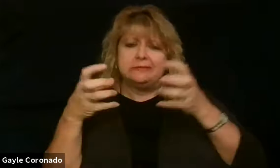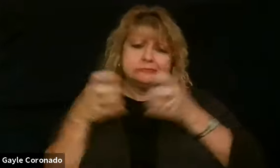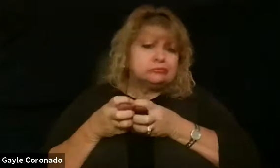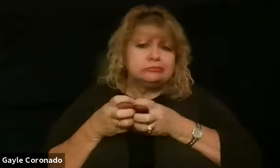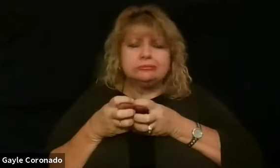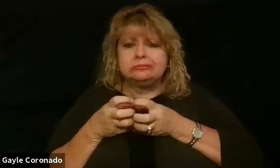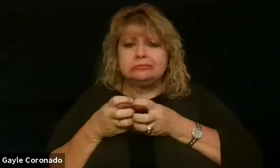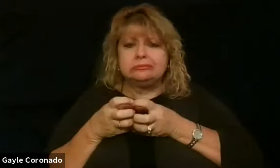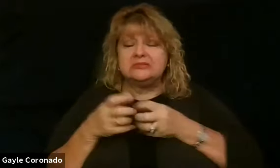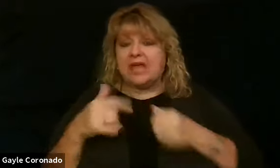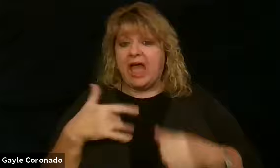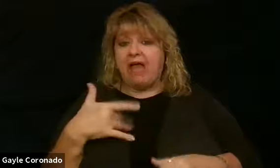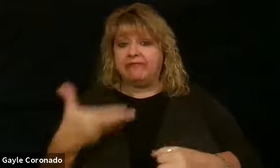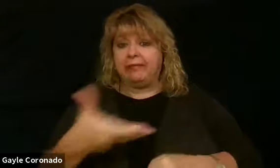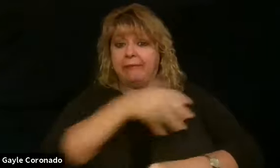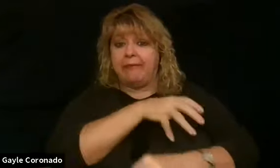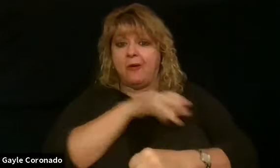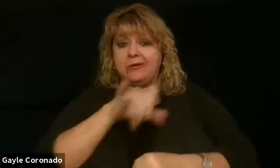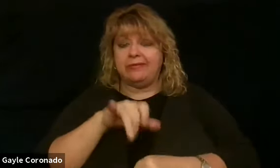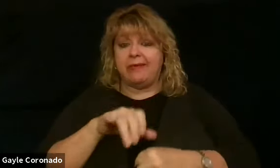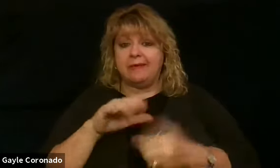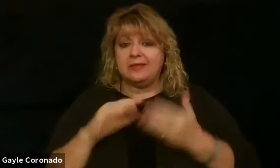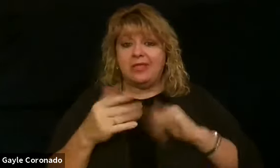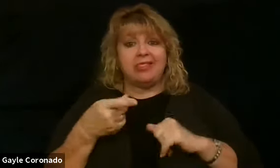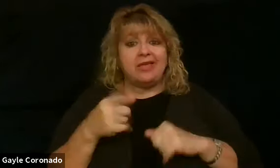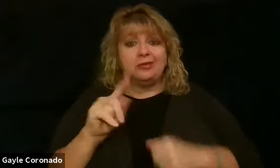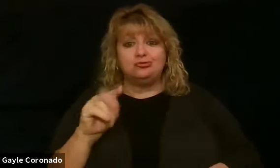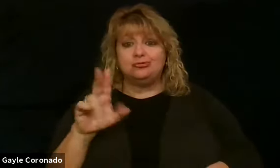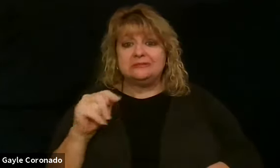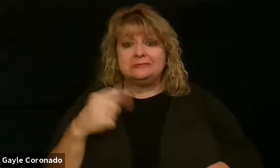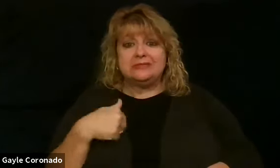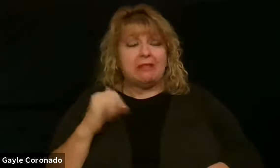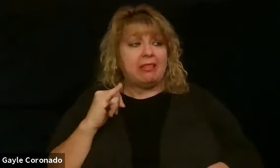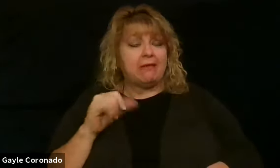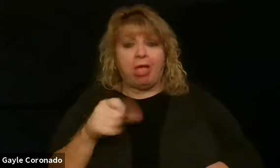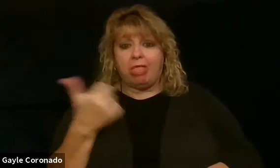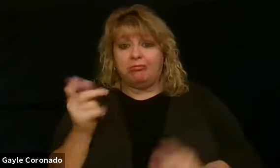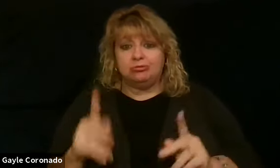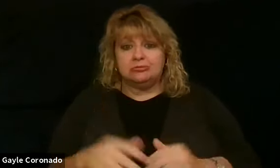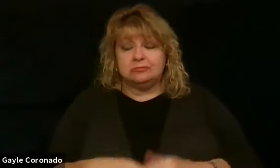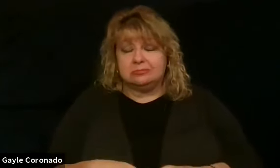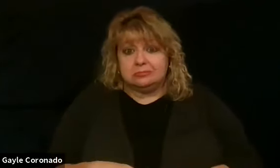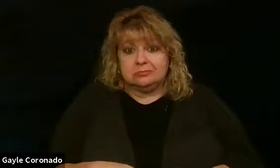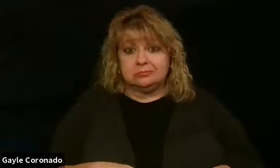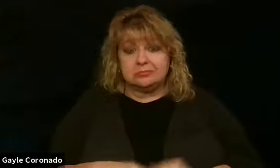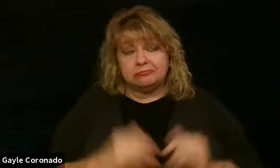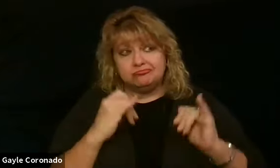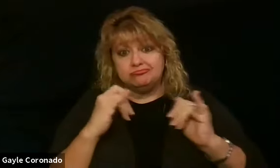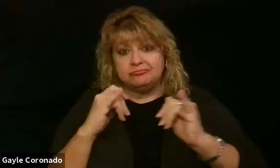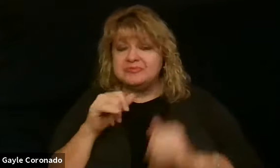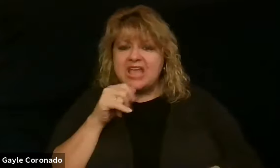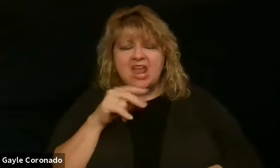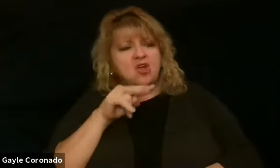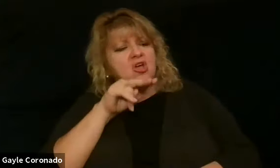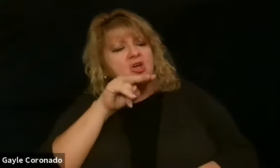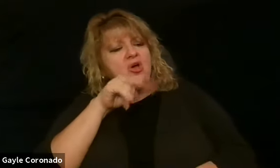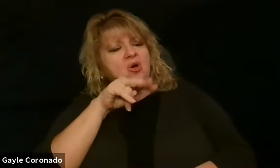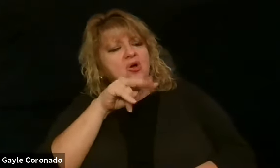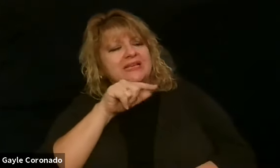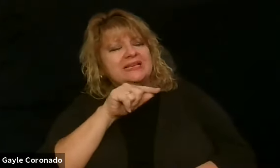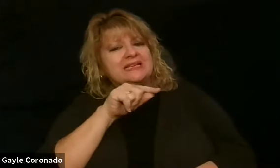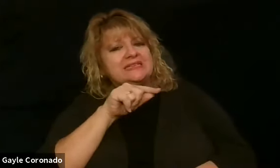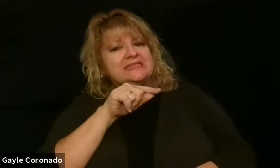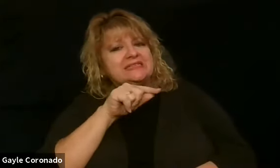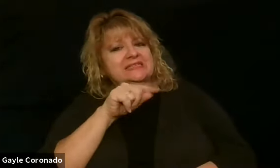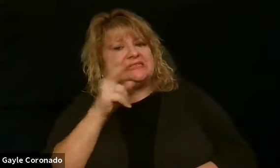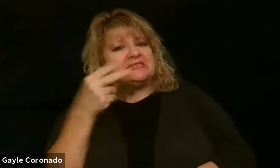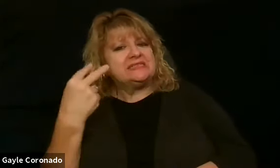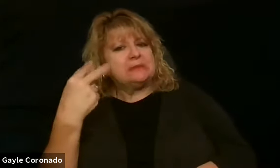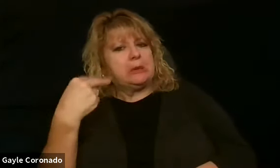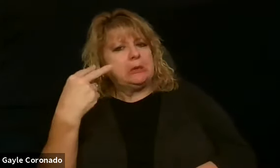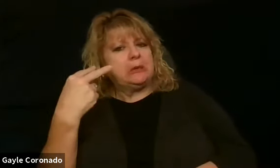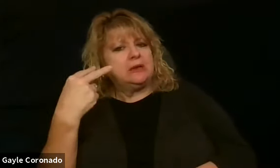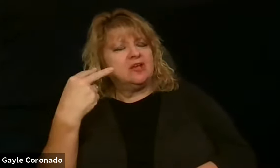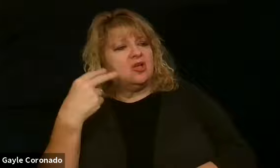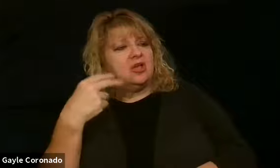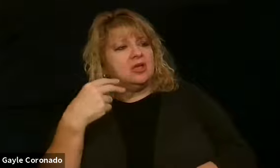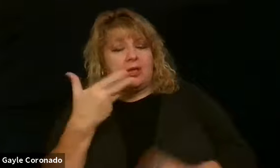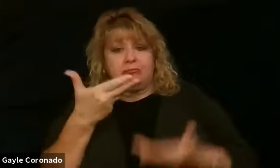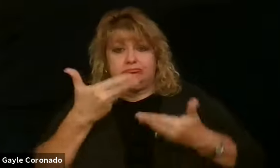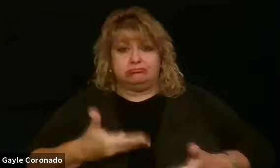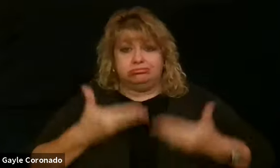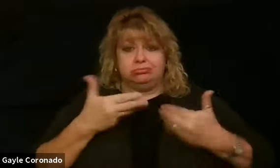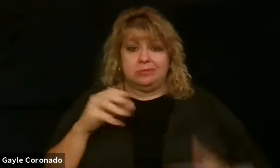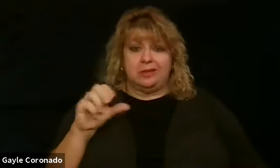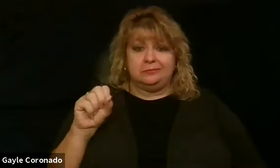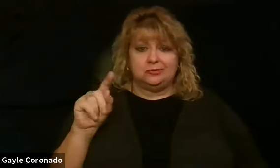And I feel and powered in that community. They treat me just like any other bait, they don't, they don't see me as anything other than who I actually am.